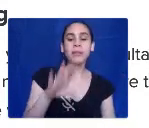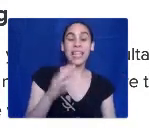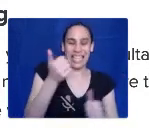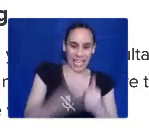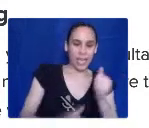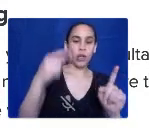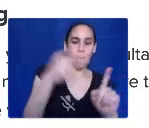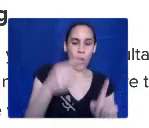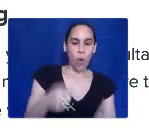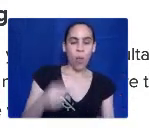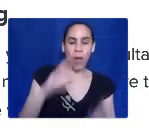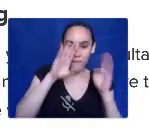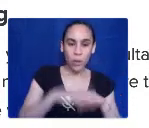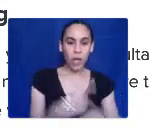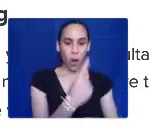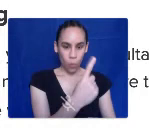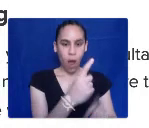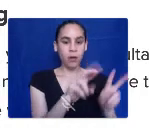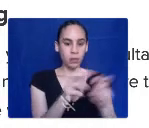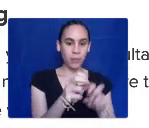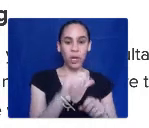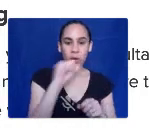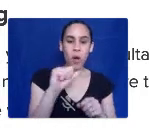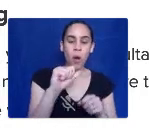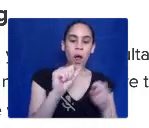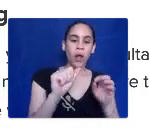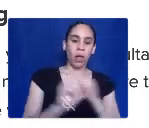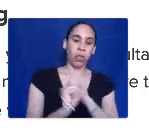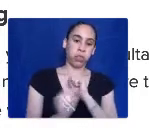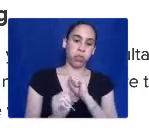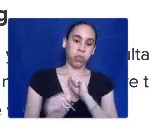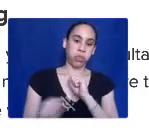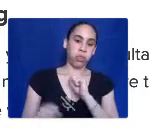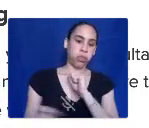um don't try to like use to run on sentences and be like a thousand things in one bullet what you